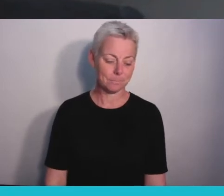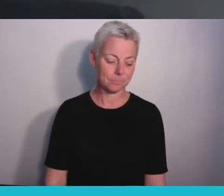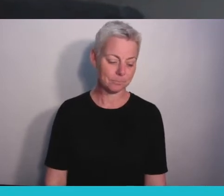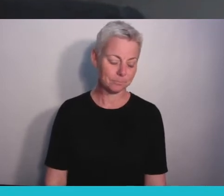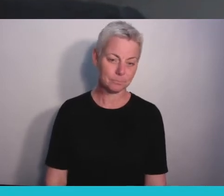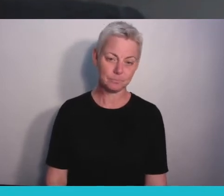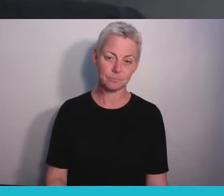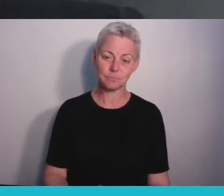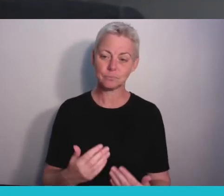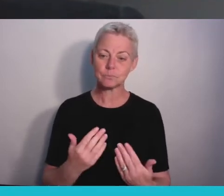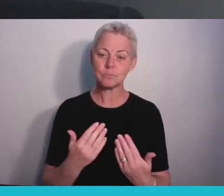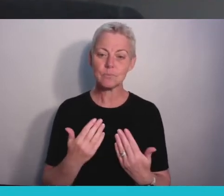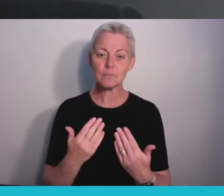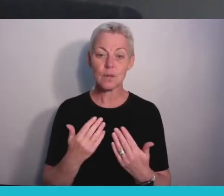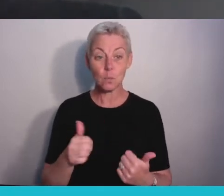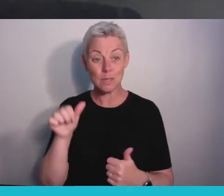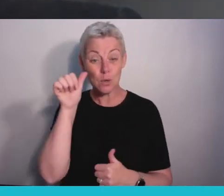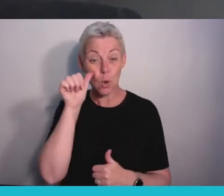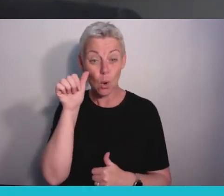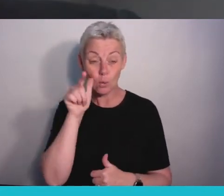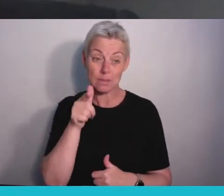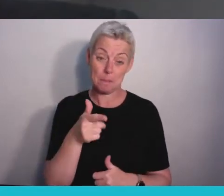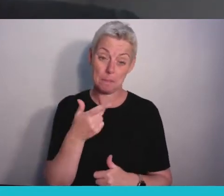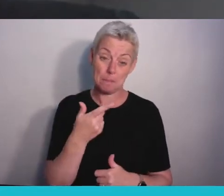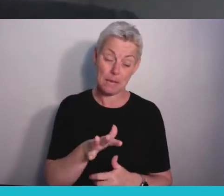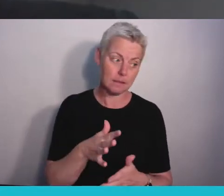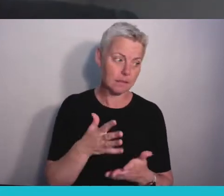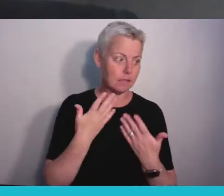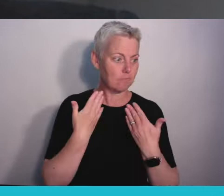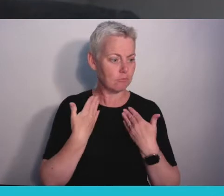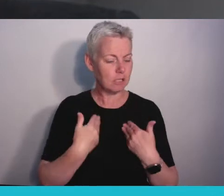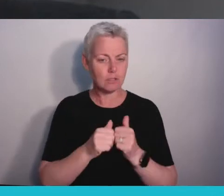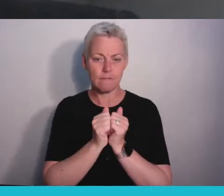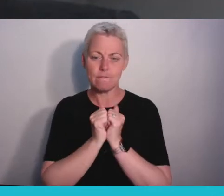varied one for everyone. The staff that have taught you, the professional services staff